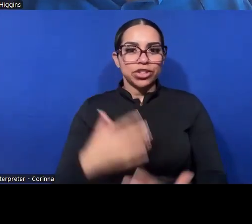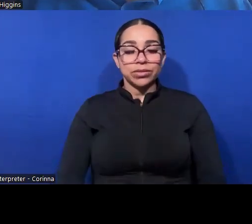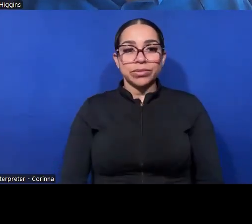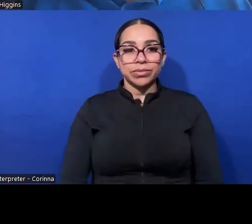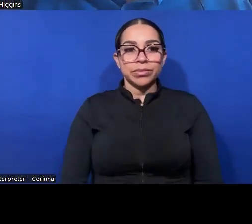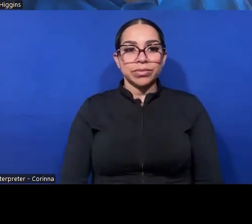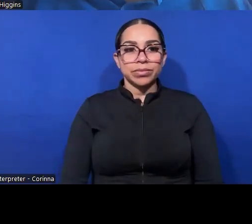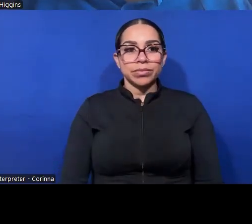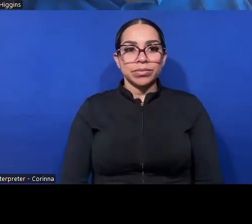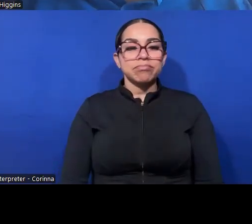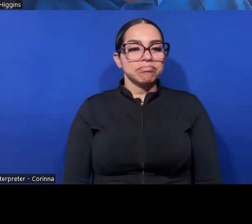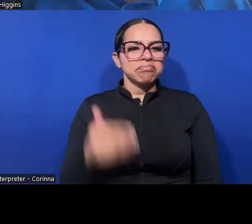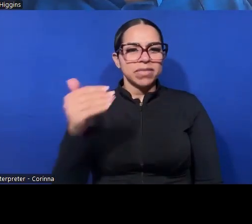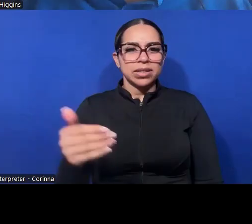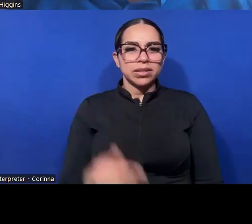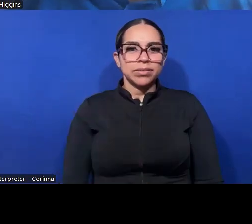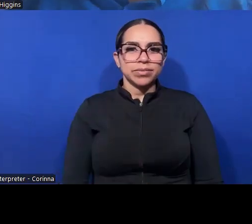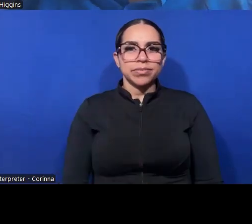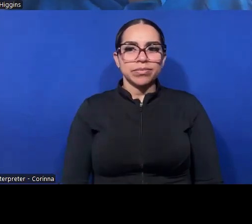Next next slide please.